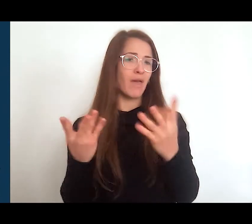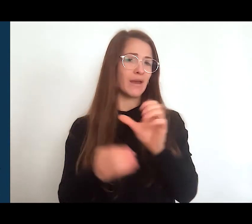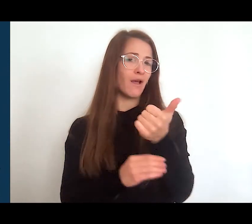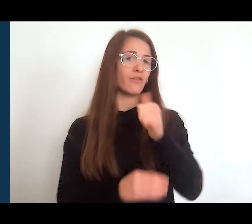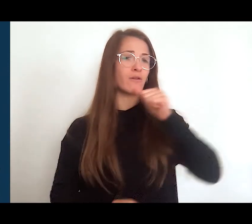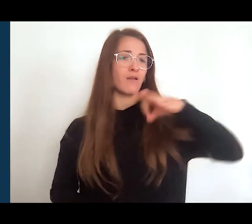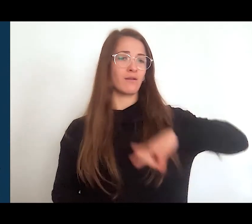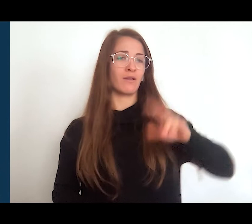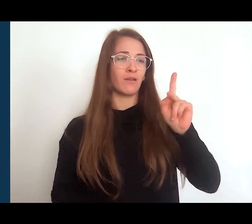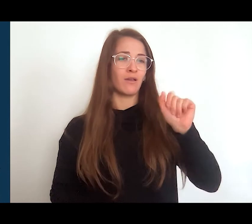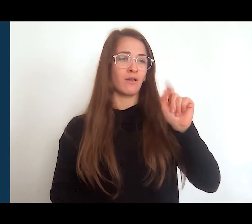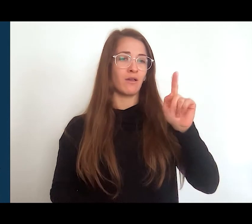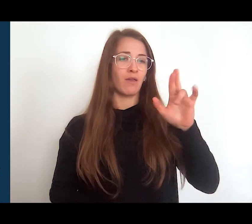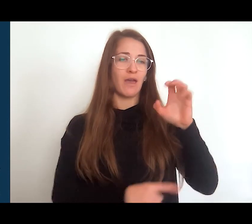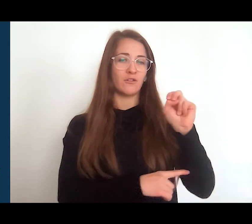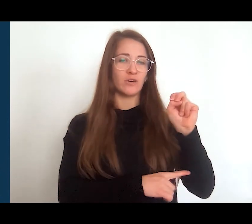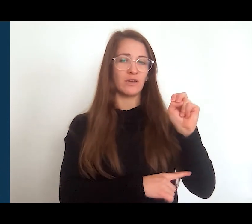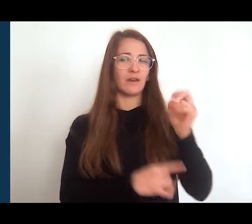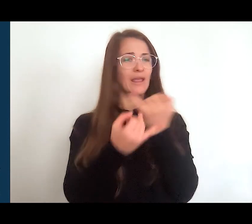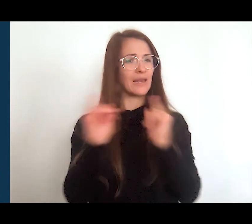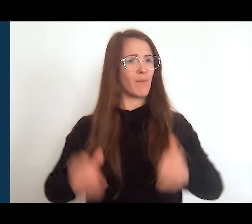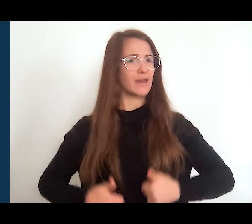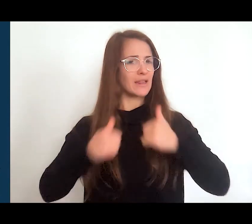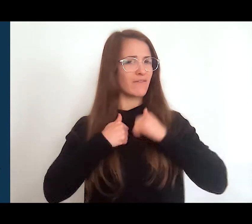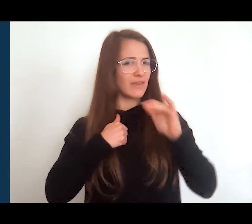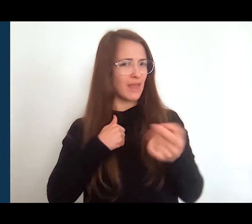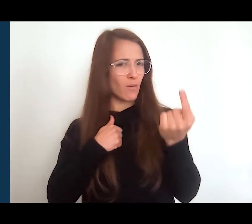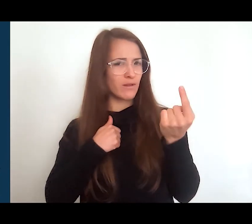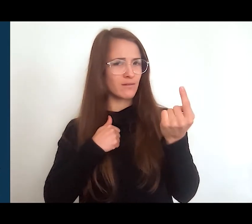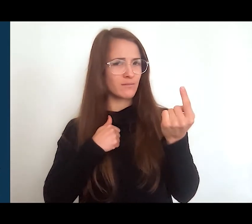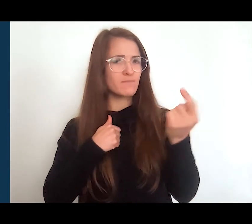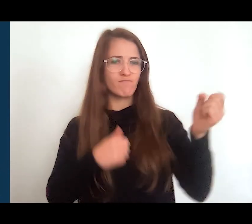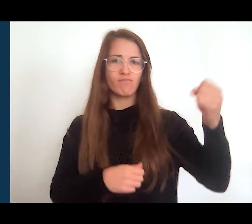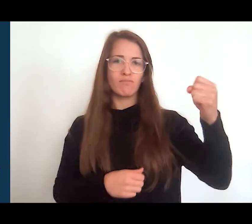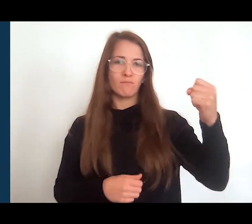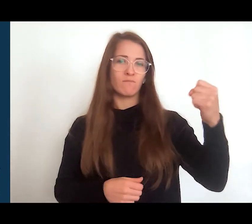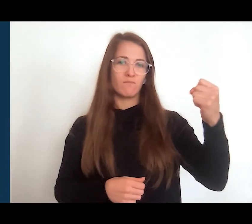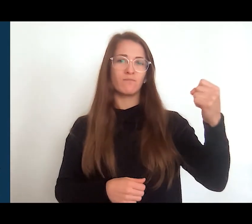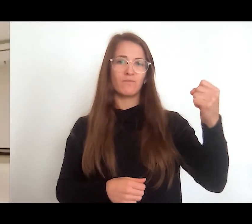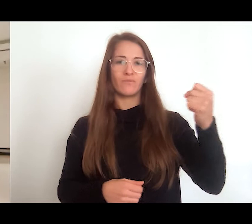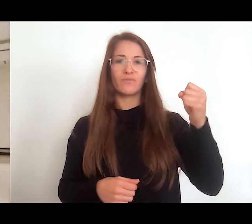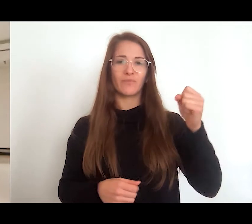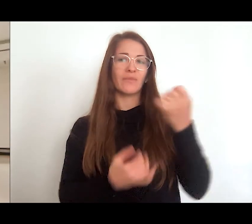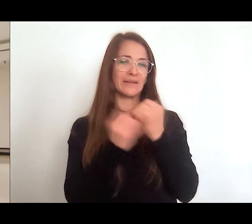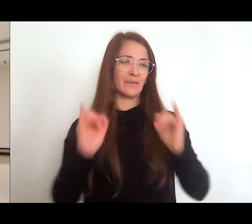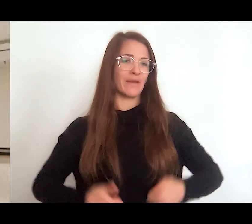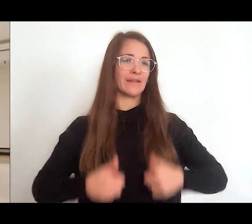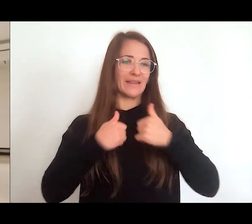THE CONCOURSE AND WE NETWORKED WITH OTHER NONPROFITS. KATRIN, YOU CAN JUMP IN. INDEPENDENT LIVING, I THINK?